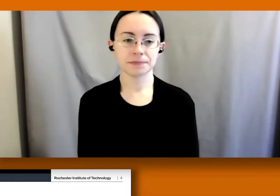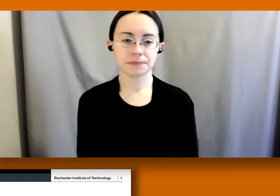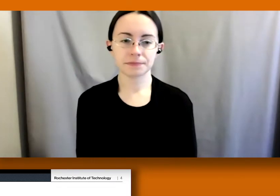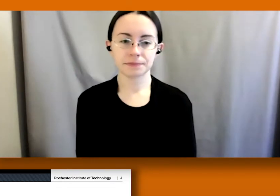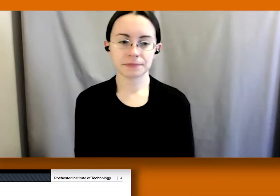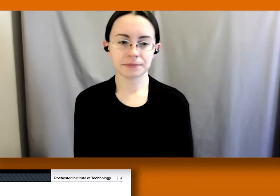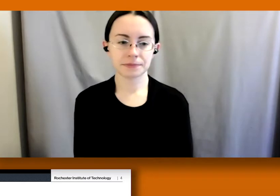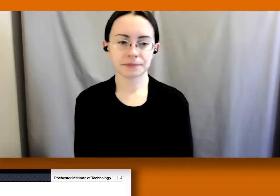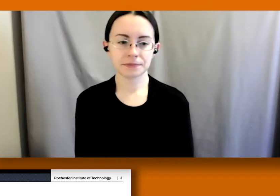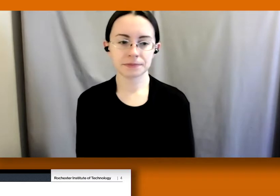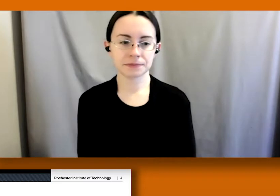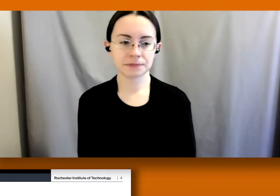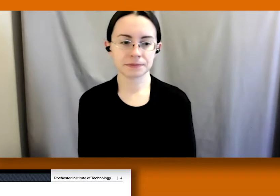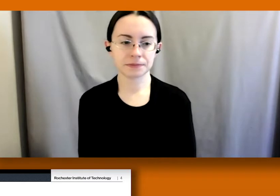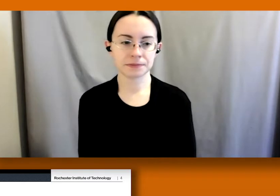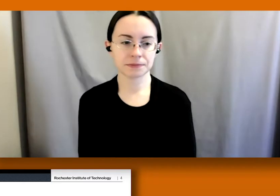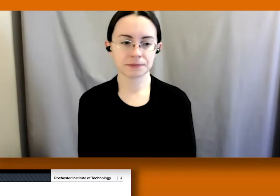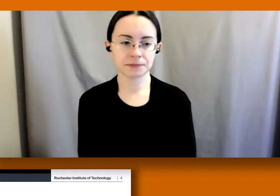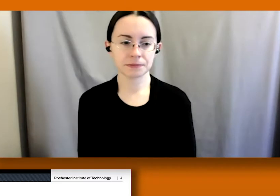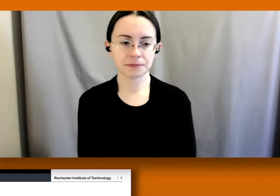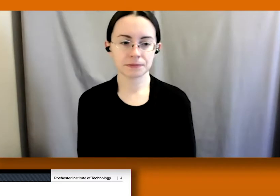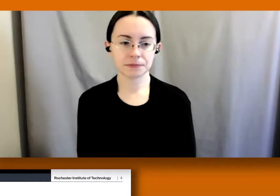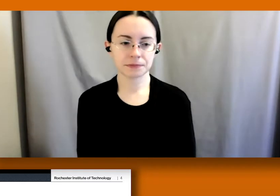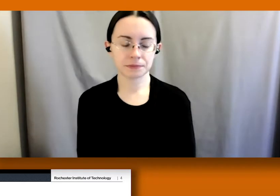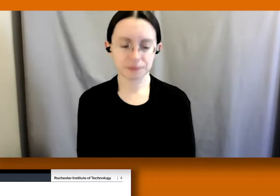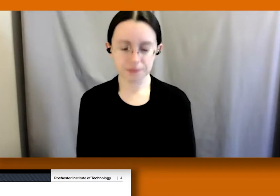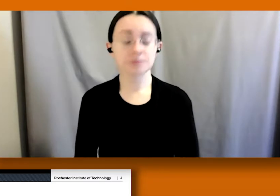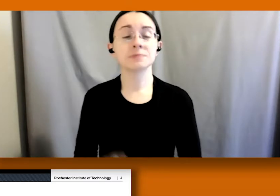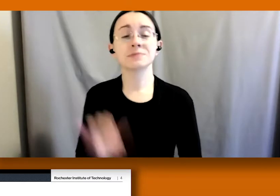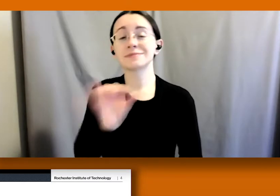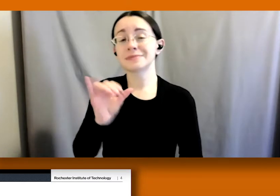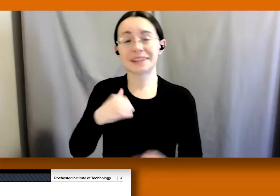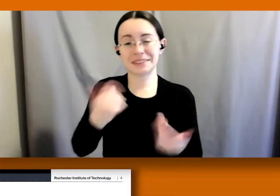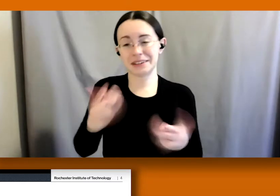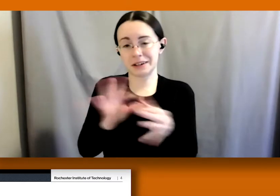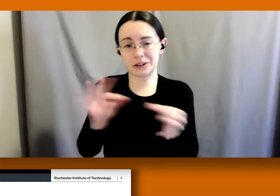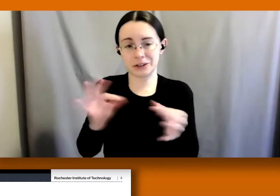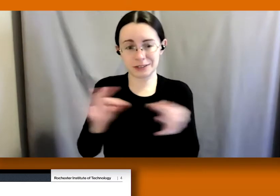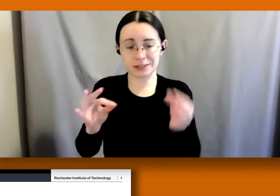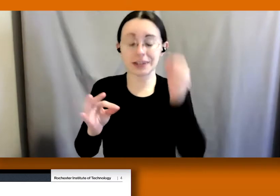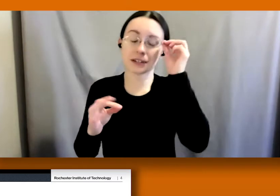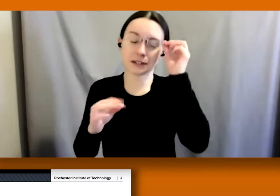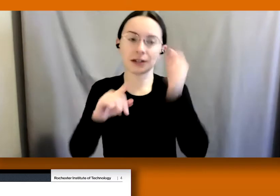So, and as always, like I... like I said before, um, as soon as you know or you're considering it,